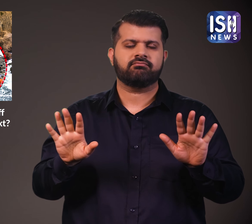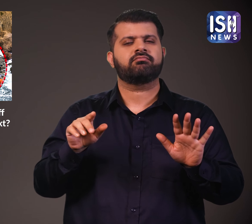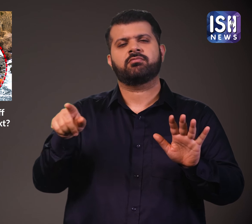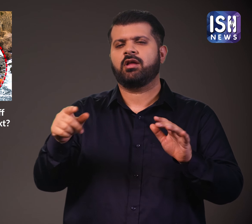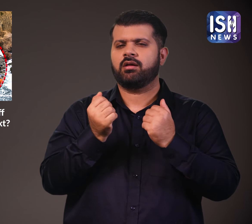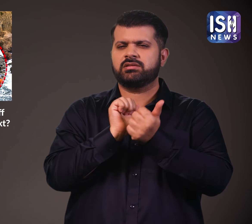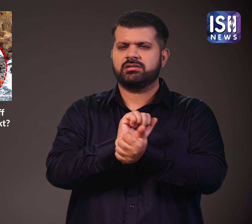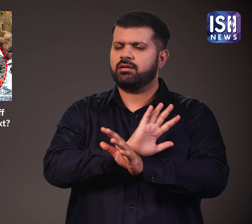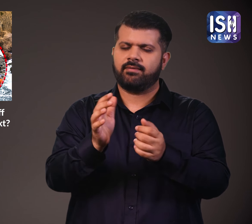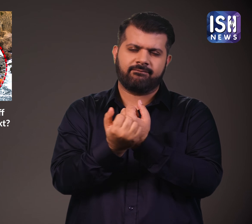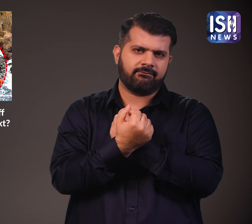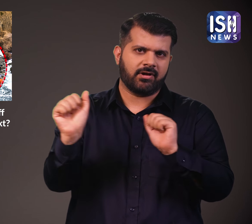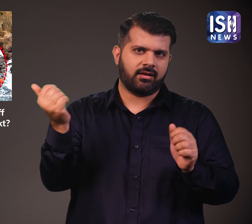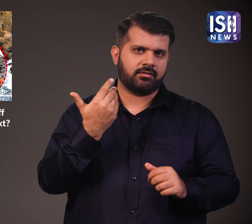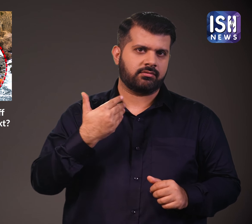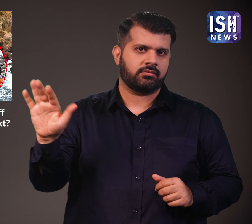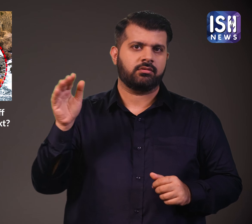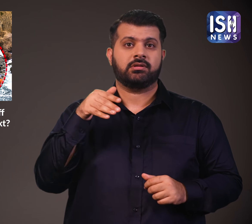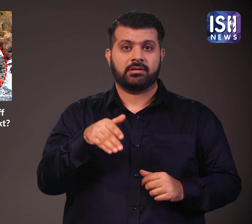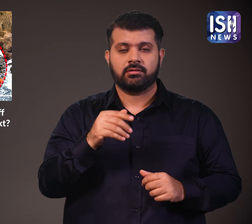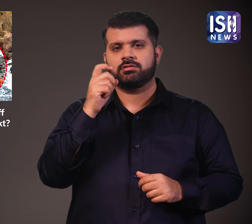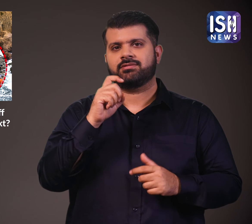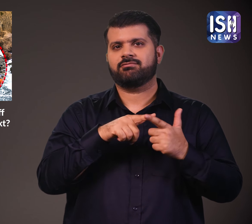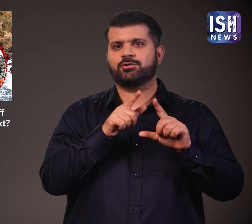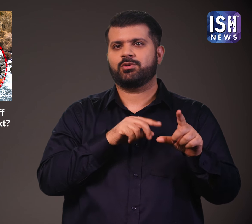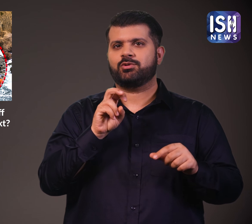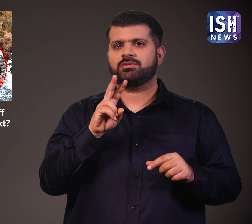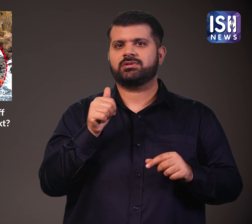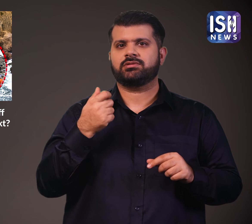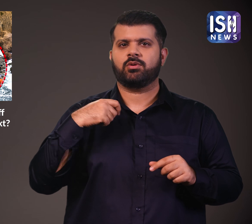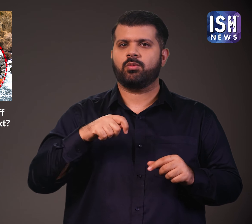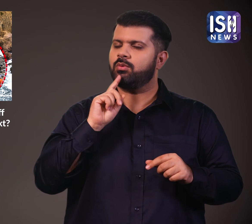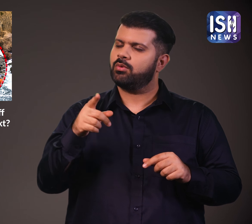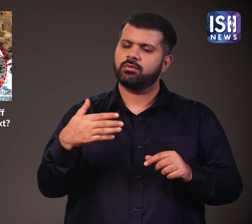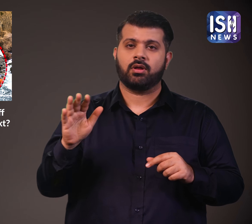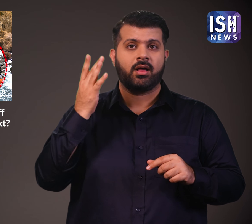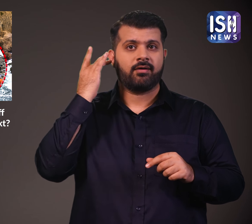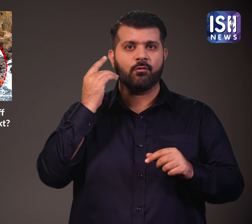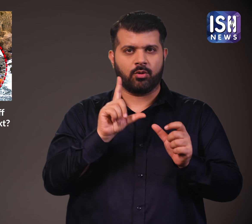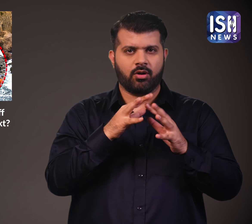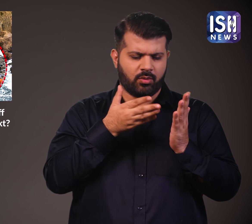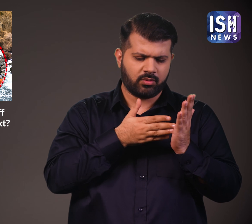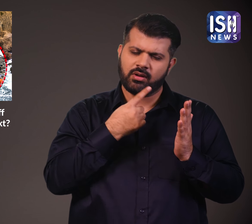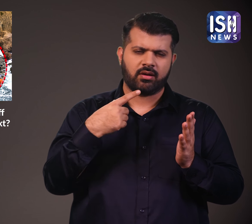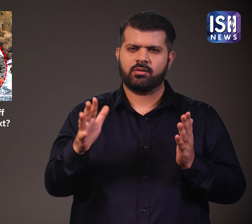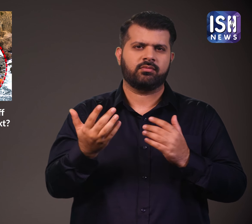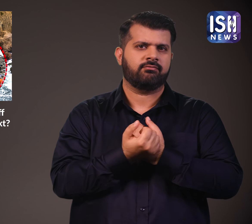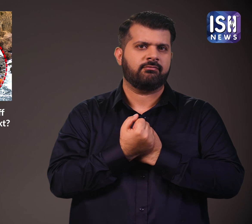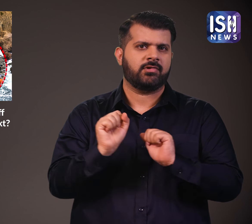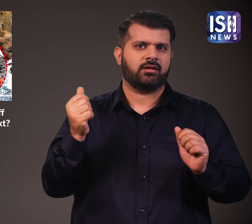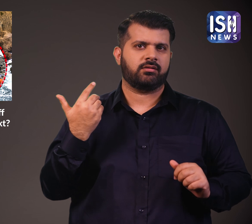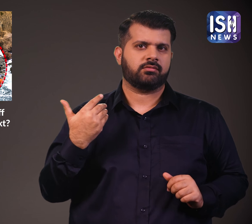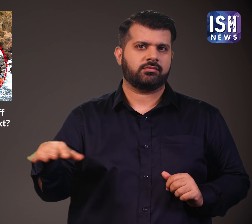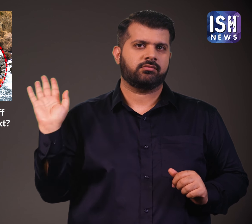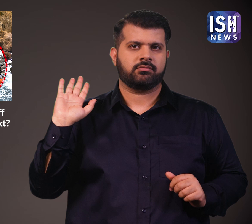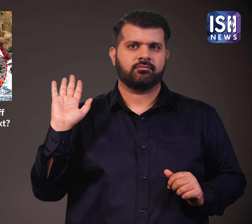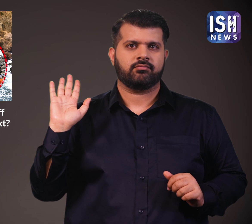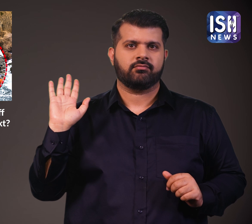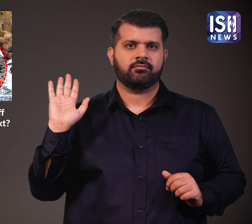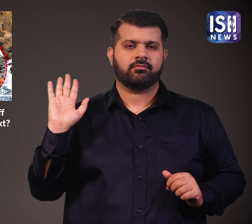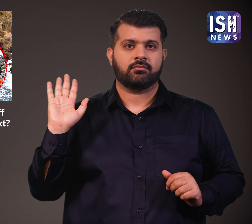On 7th July 2026, the judge dismissed all criminal charges under California law.